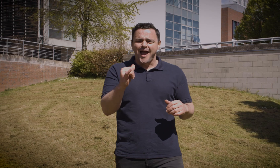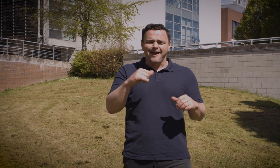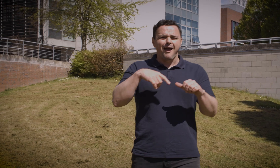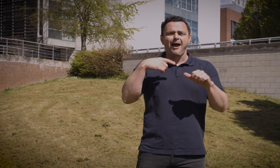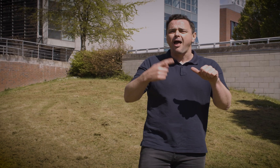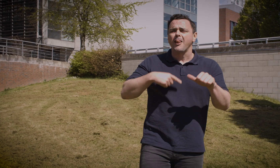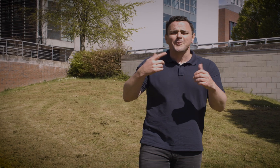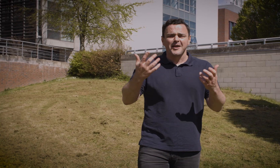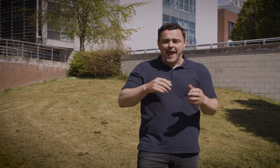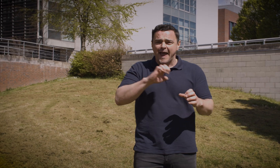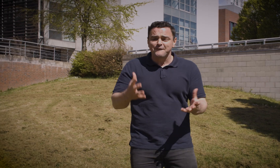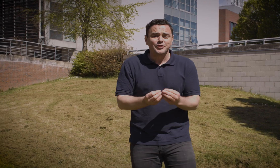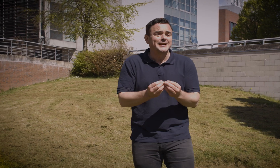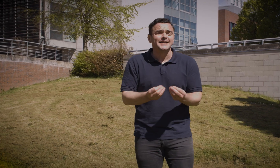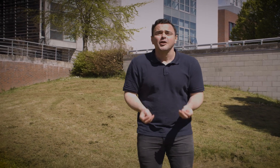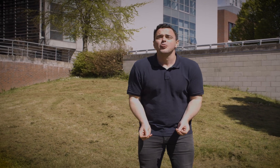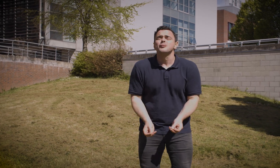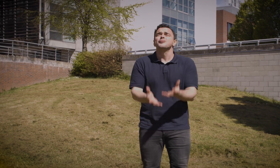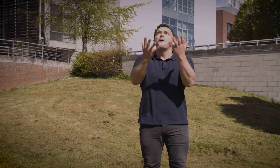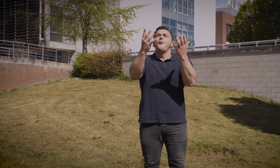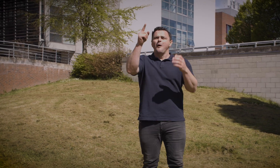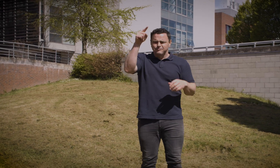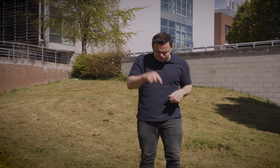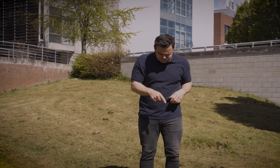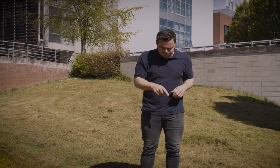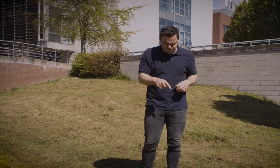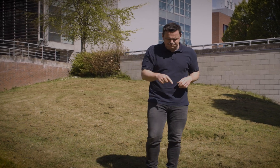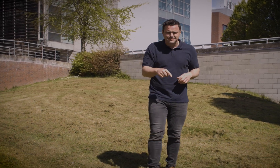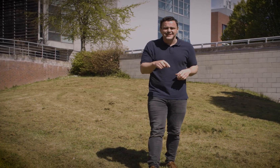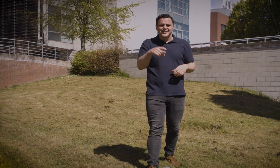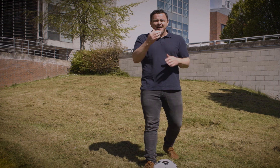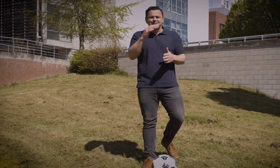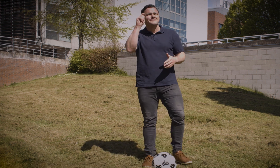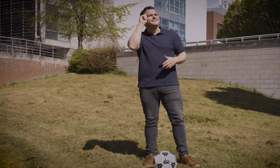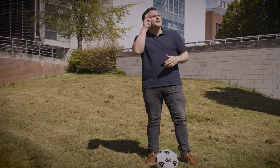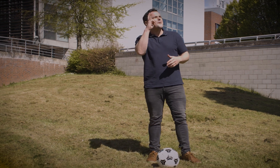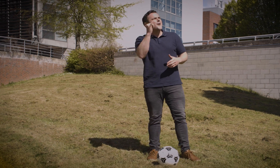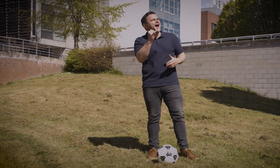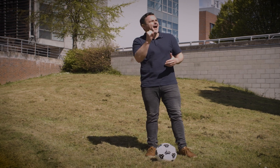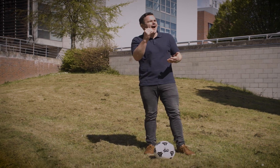But why? Why does everything we throw in the air just come right back down again? Why is that?